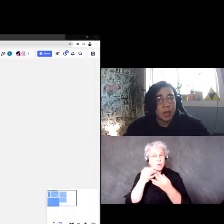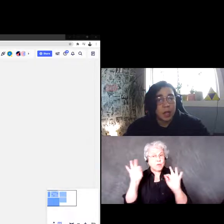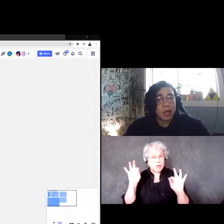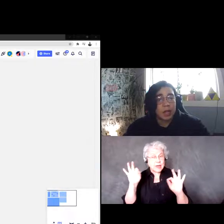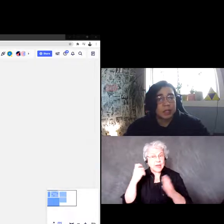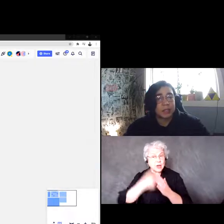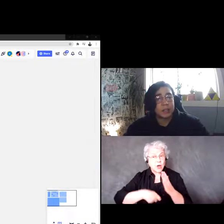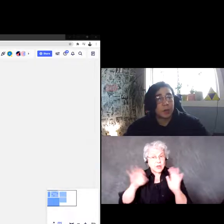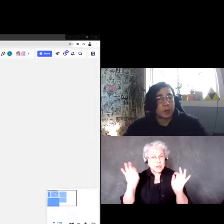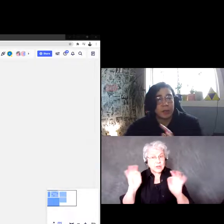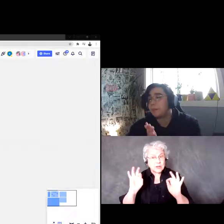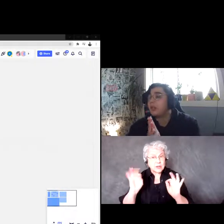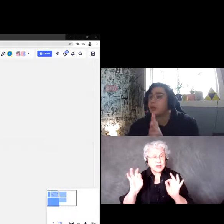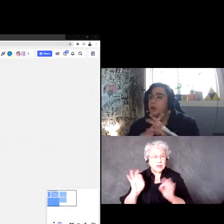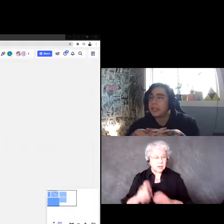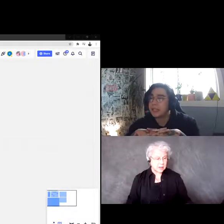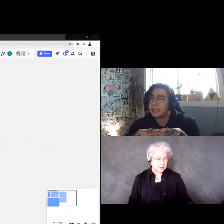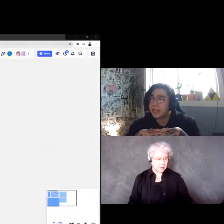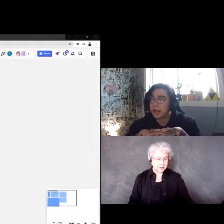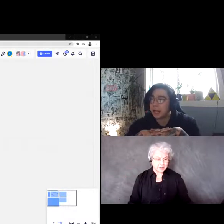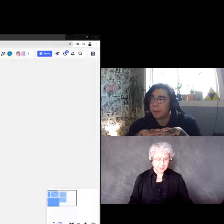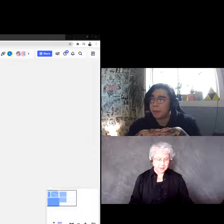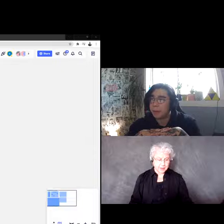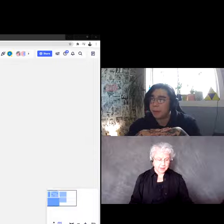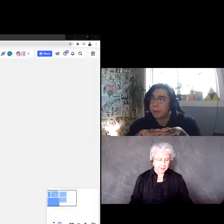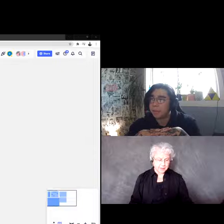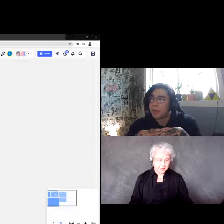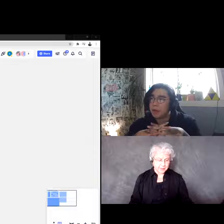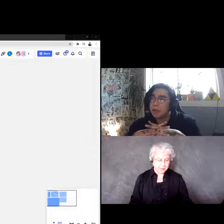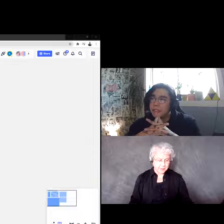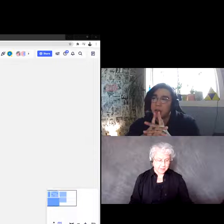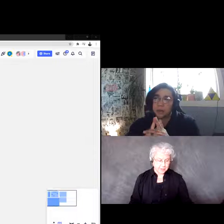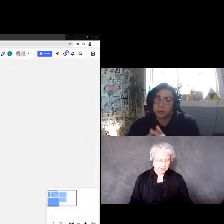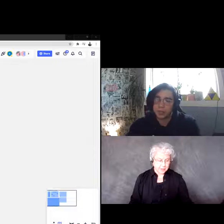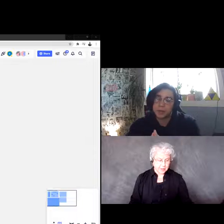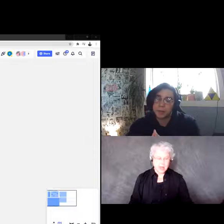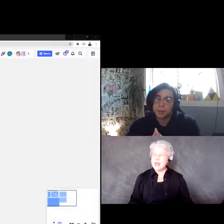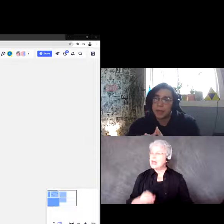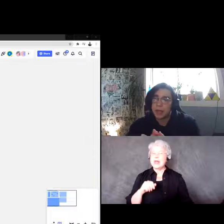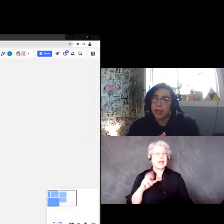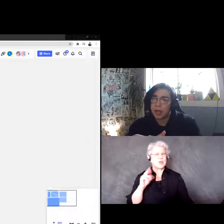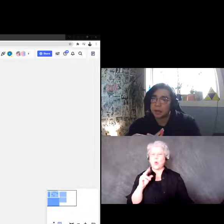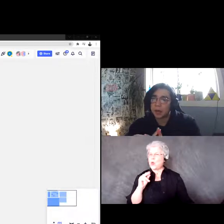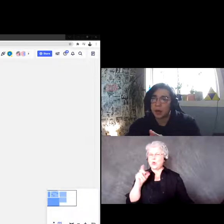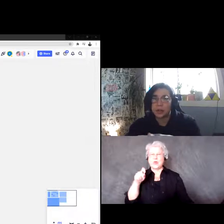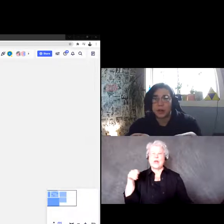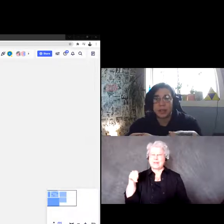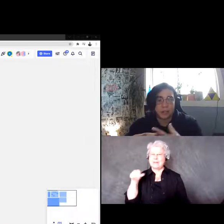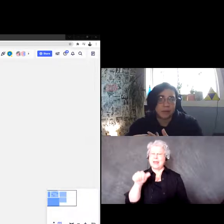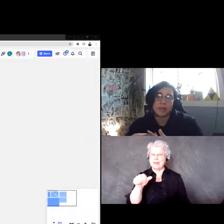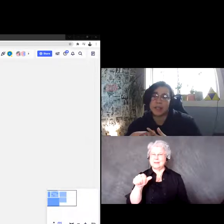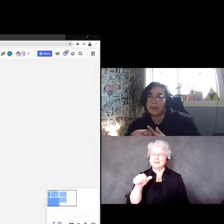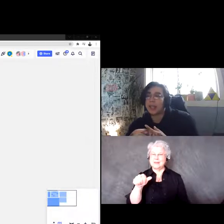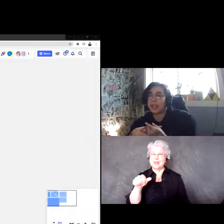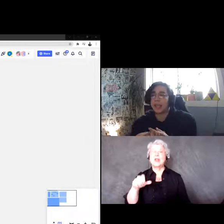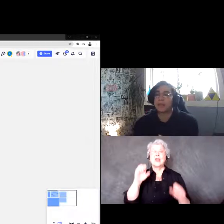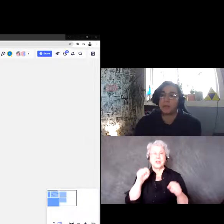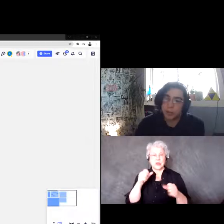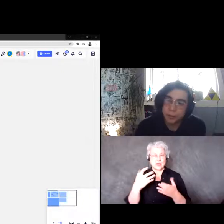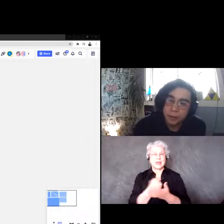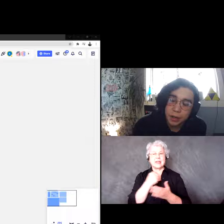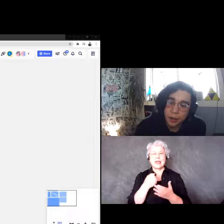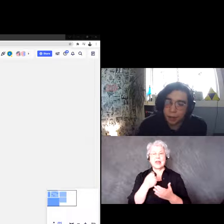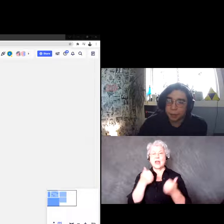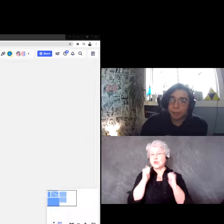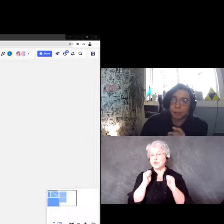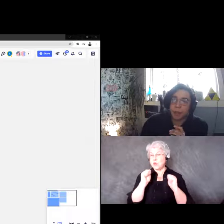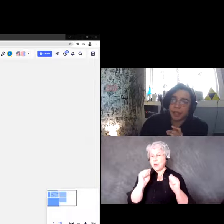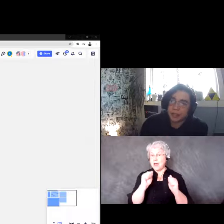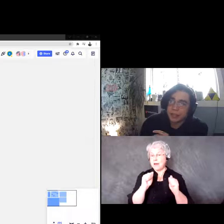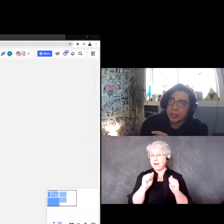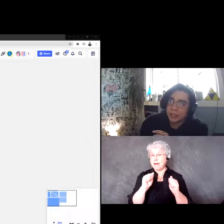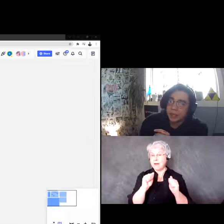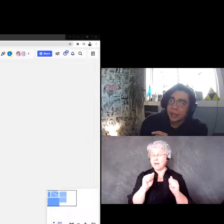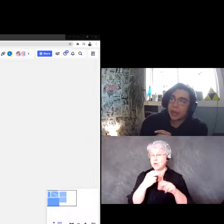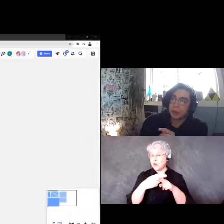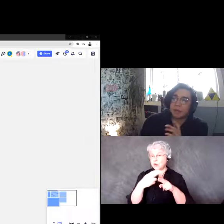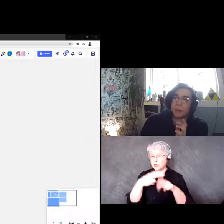Kyle Alec: So, Miro is not free but there are trial accounts you can get for it. But if you